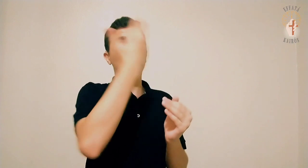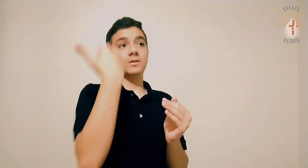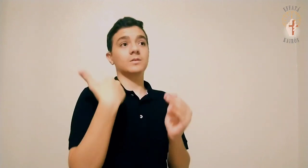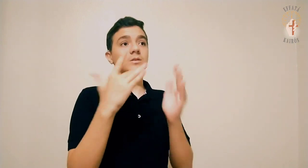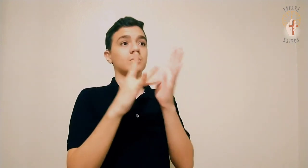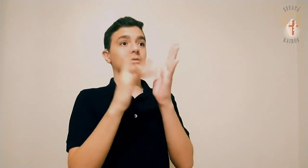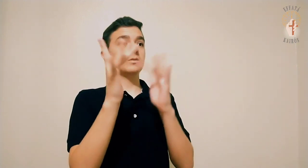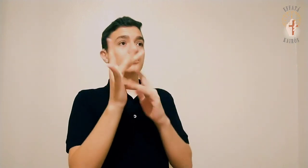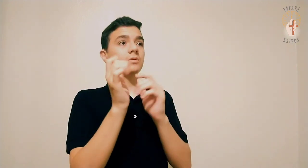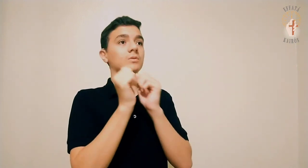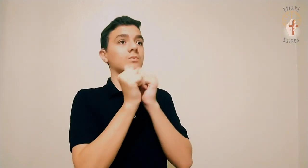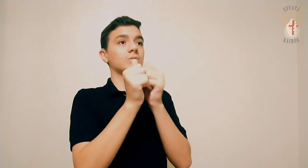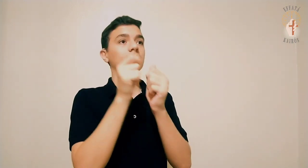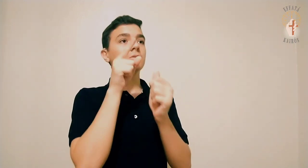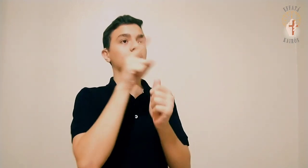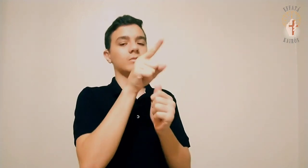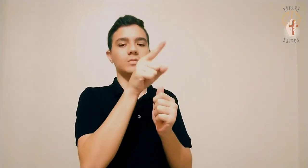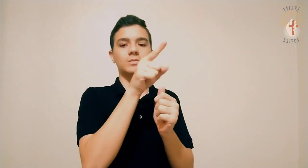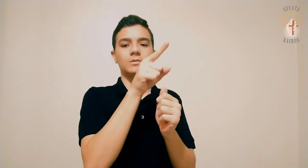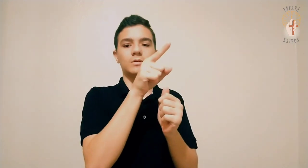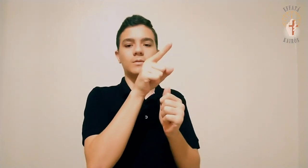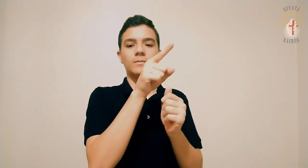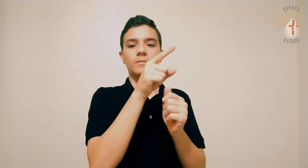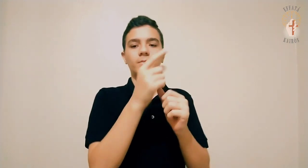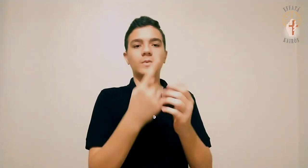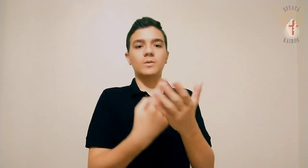Since you can do everything with Jesus and Mary,